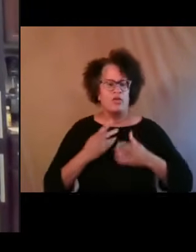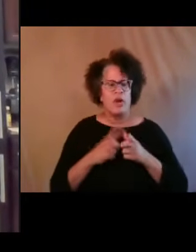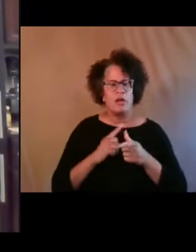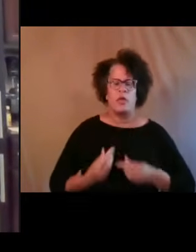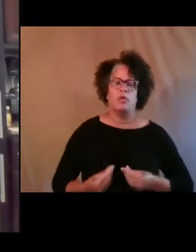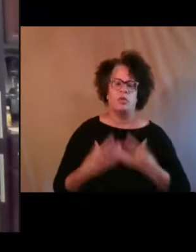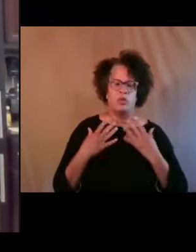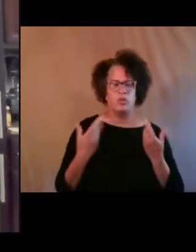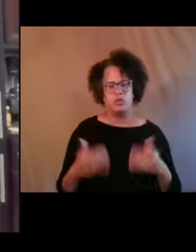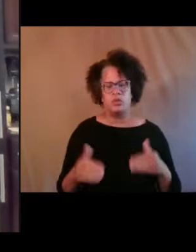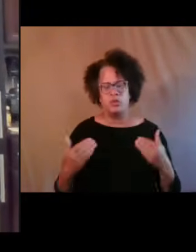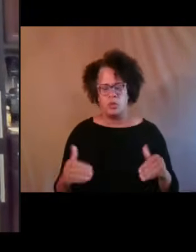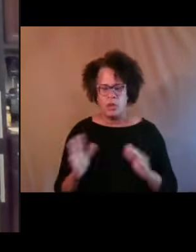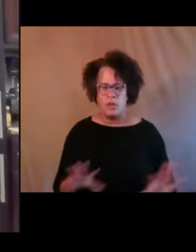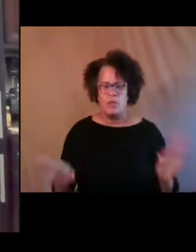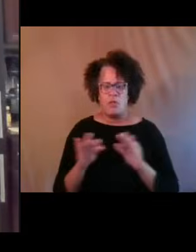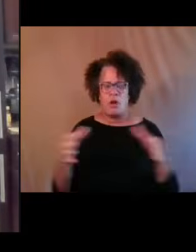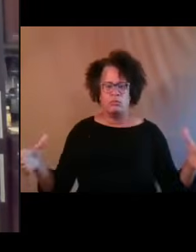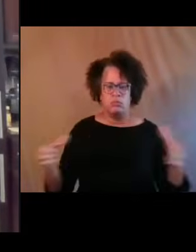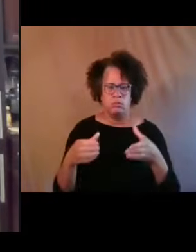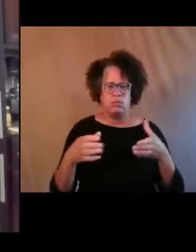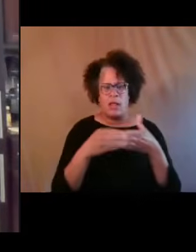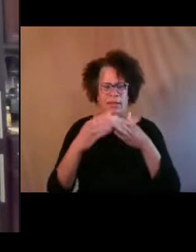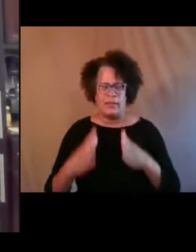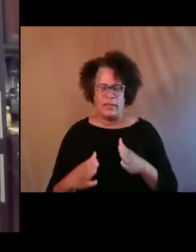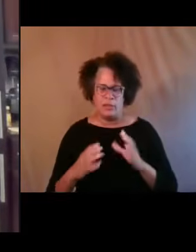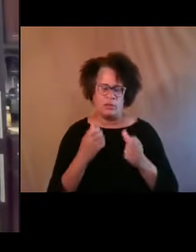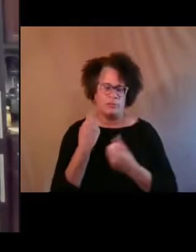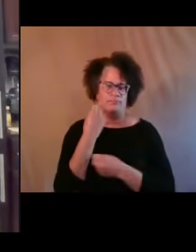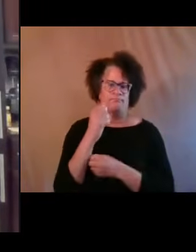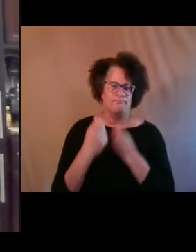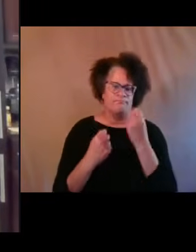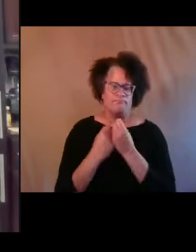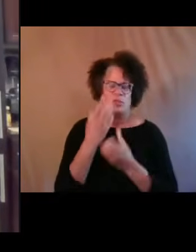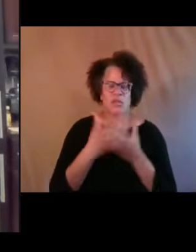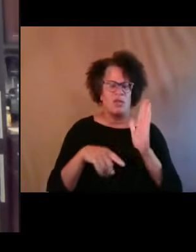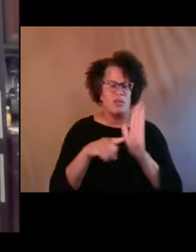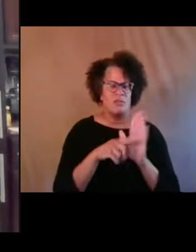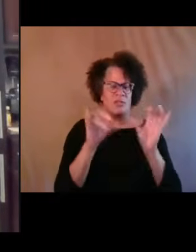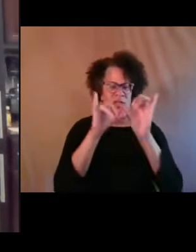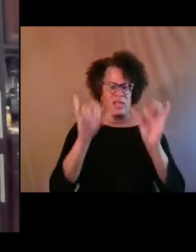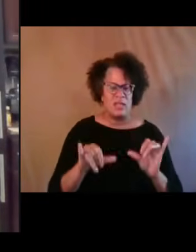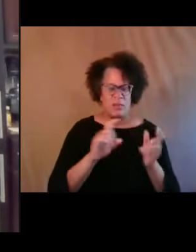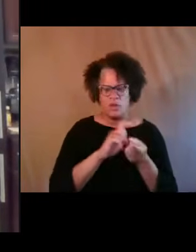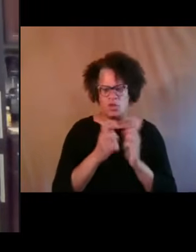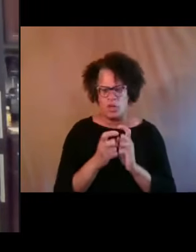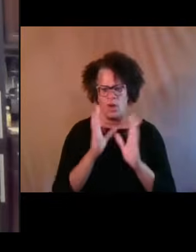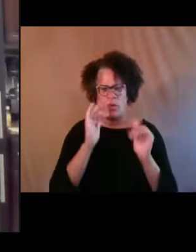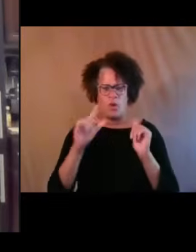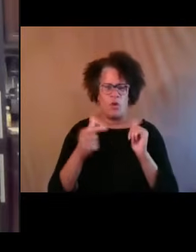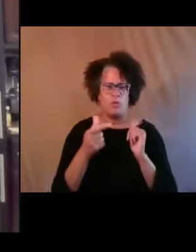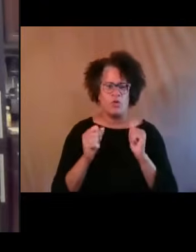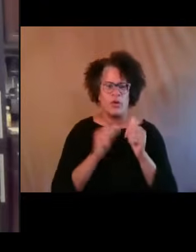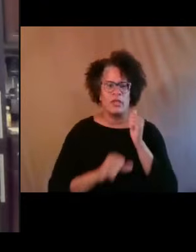By bringing together leaders who are at the front lines of creating systemic change, we hope Grace Under Pressure will provide new perspectives